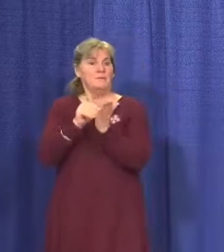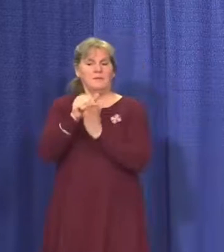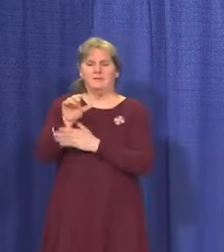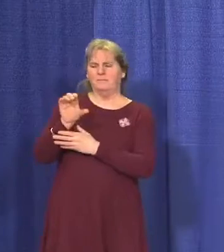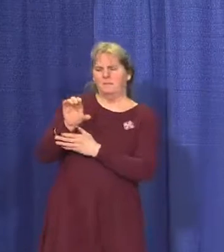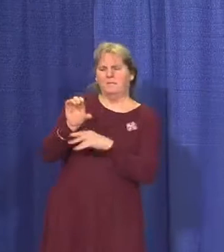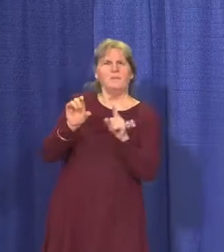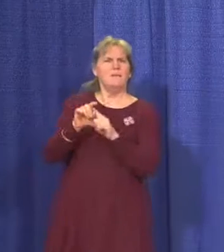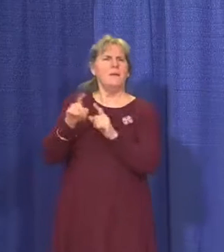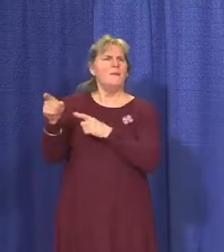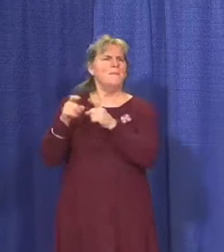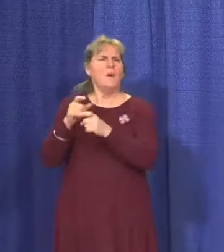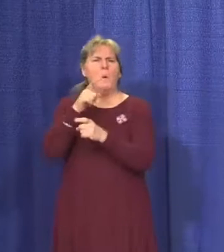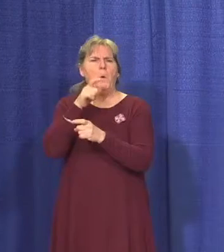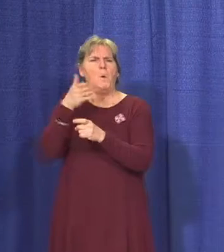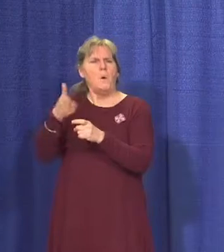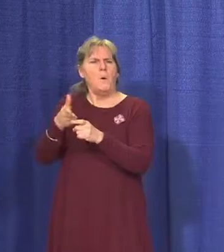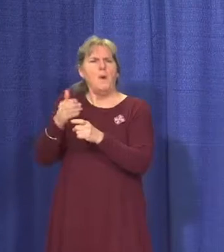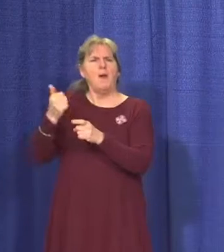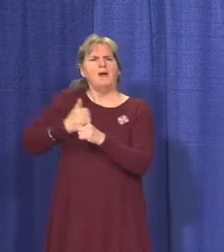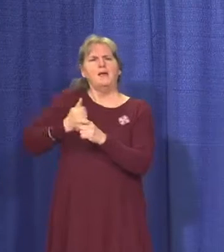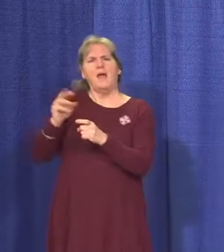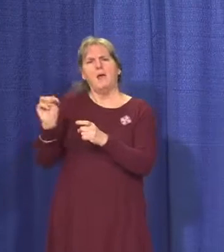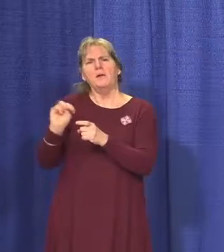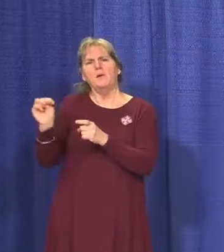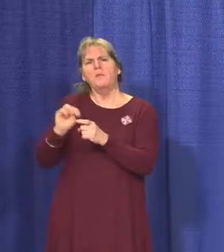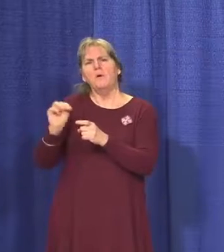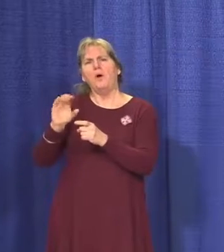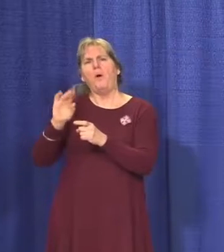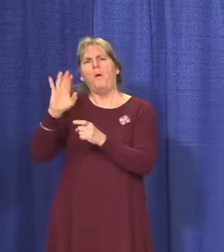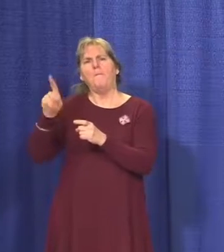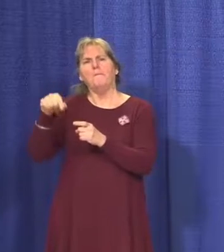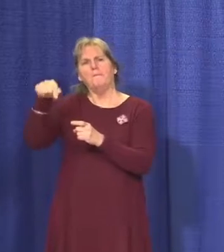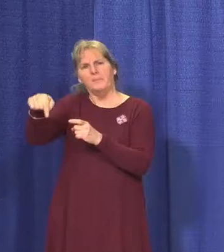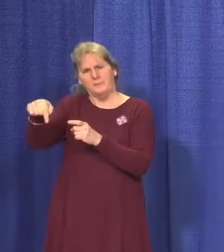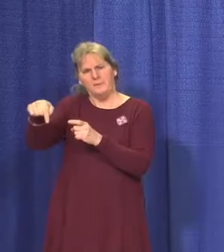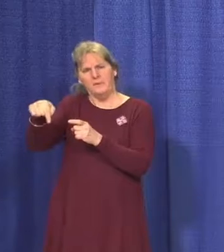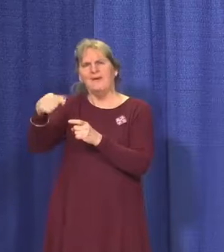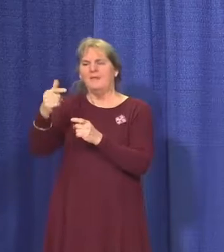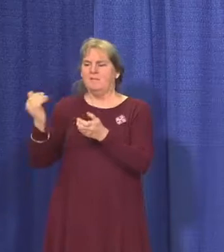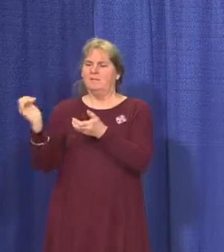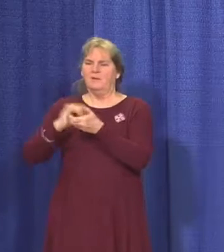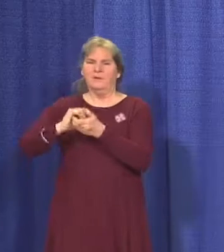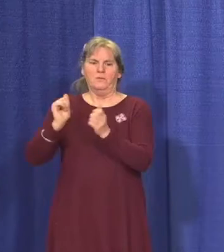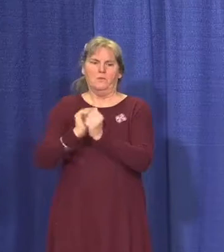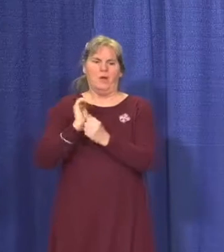be managed by Canada mortgage and Housing Corporation, and collaboration with our